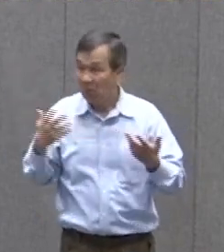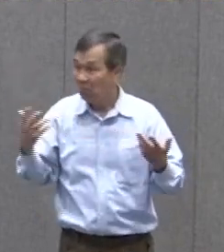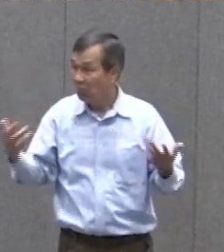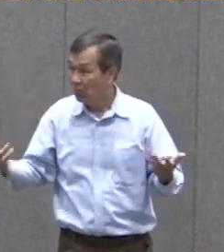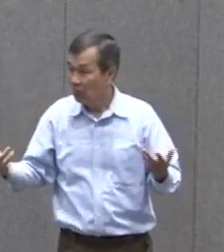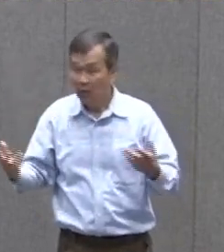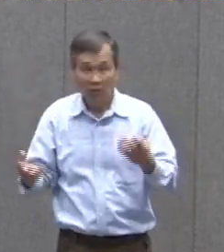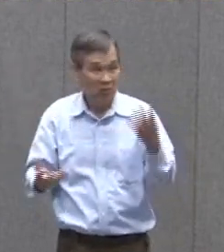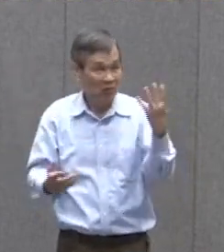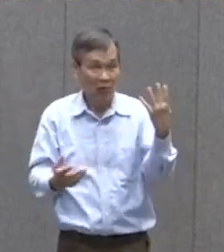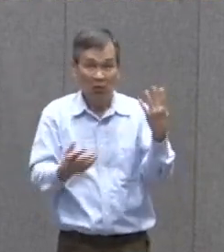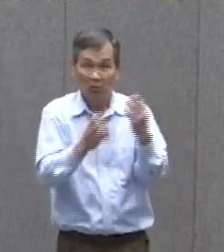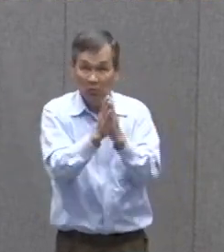Or four books?